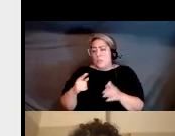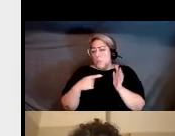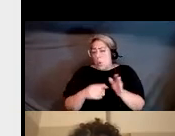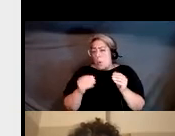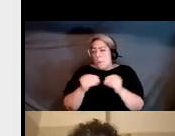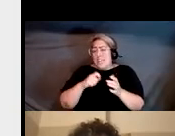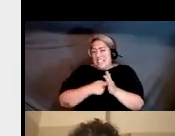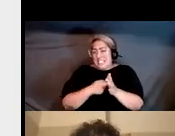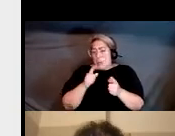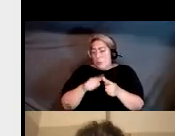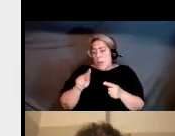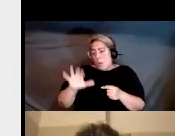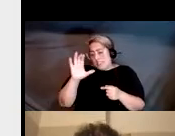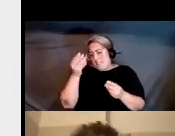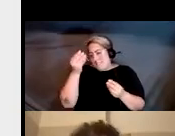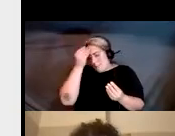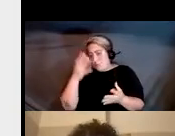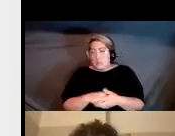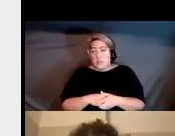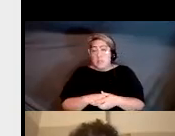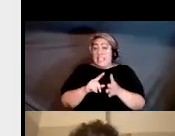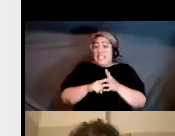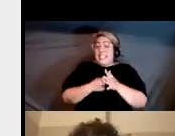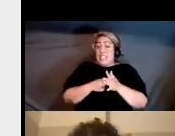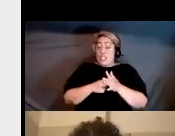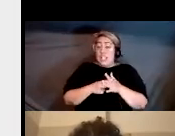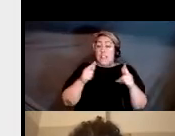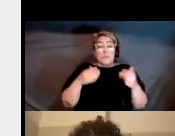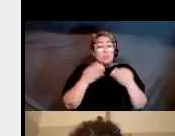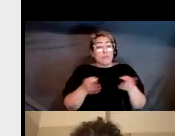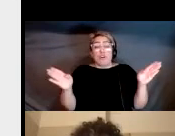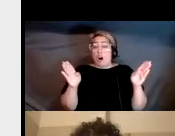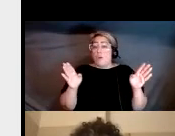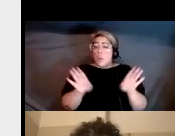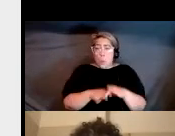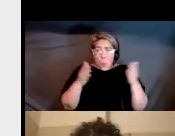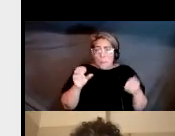early on it was a broad open source document.